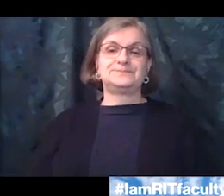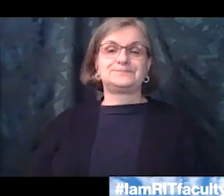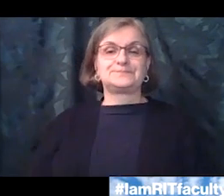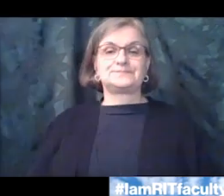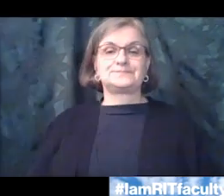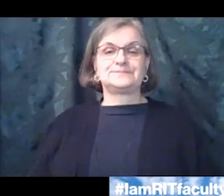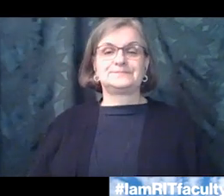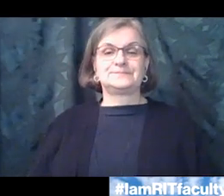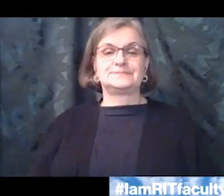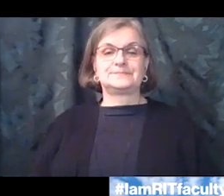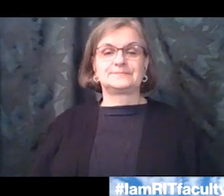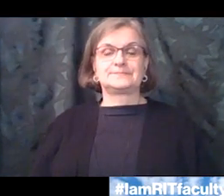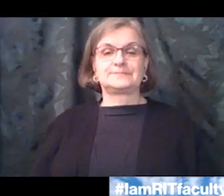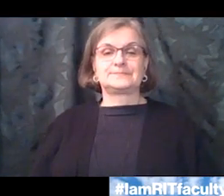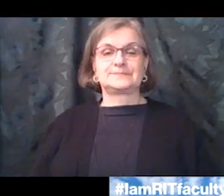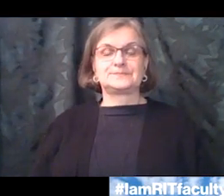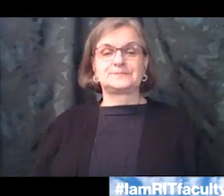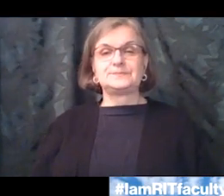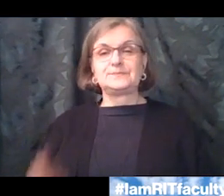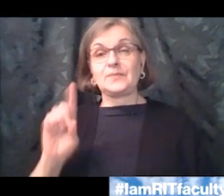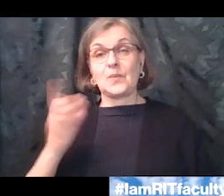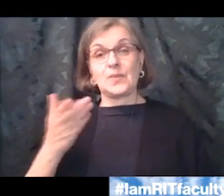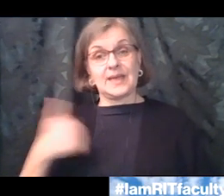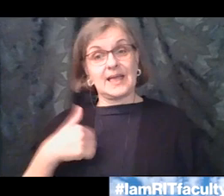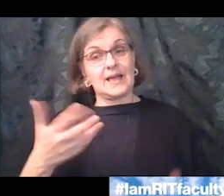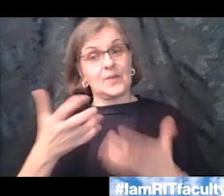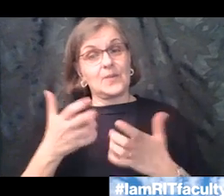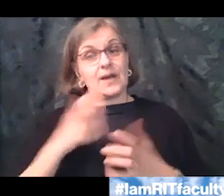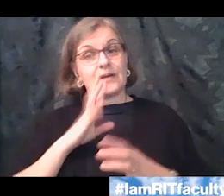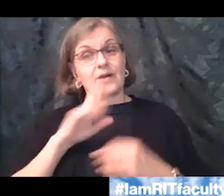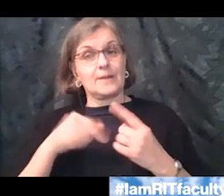One of the things that I want to think about is words of advice.